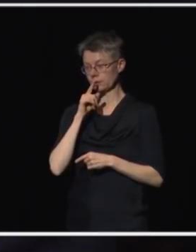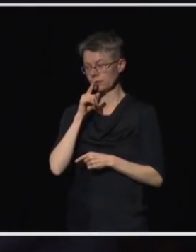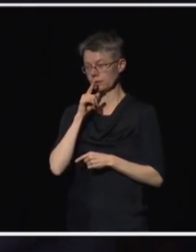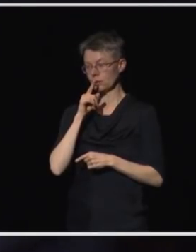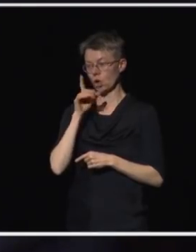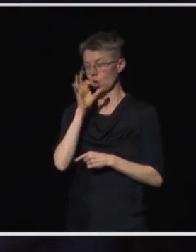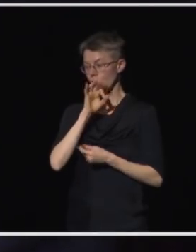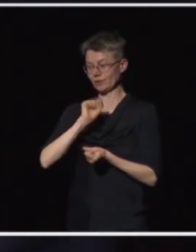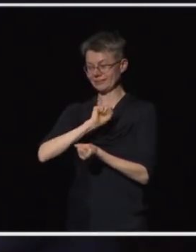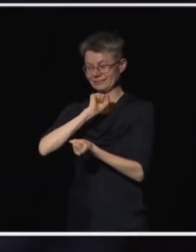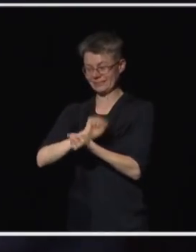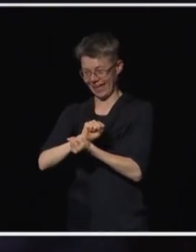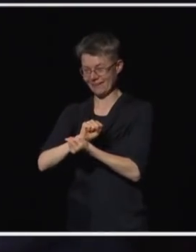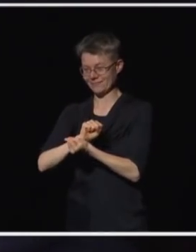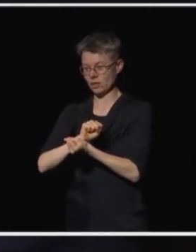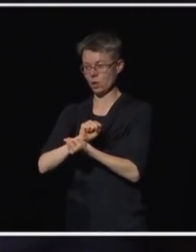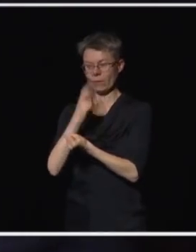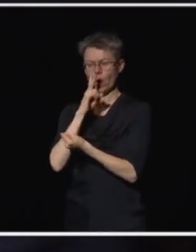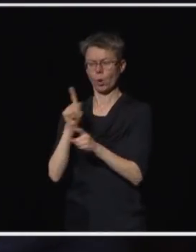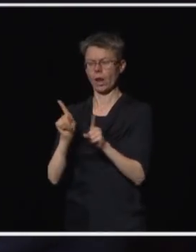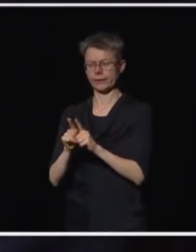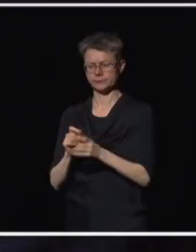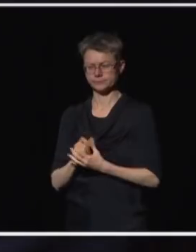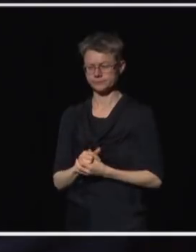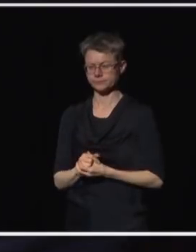I mean, I'm not black. Mmhmm.